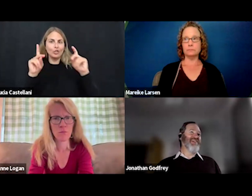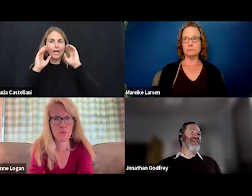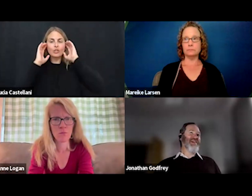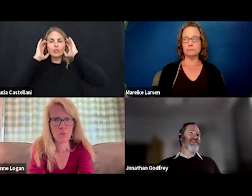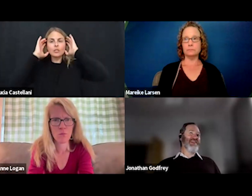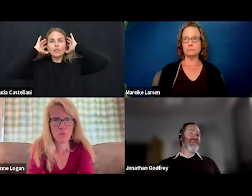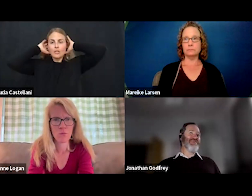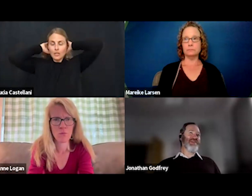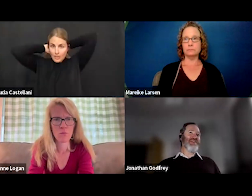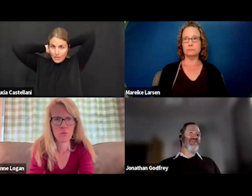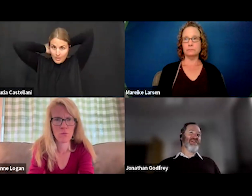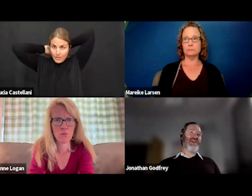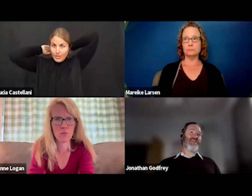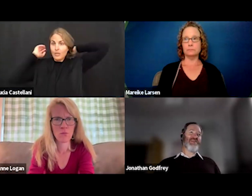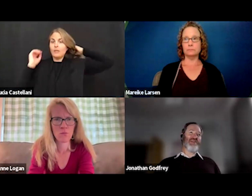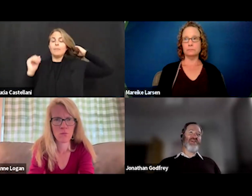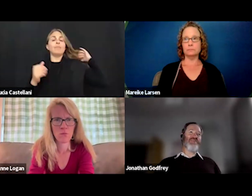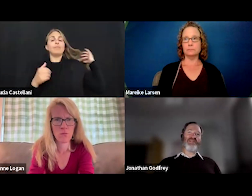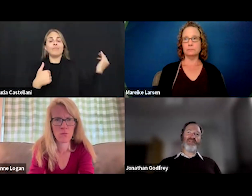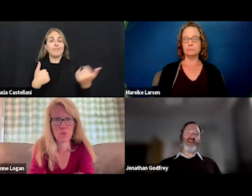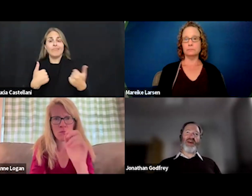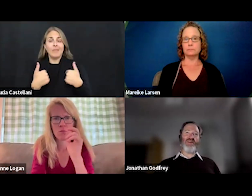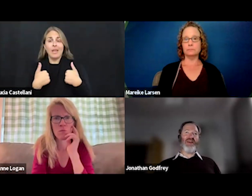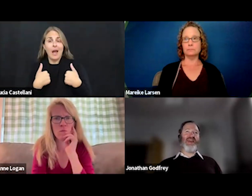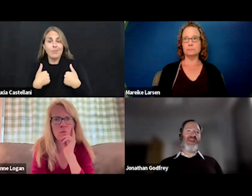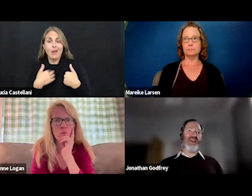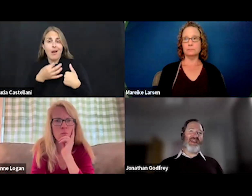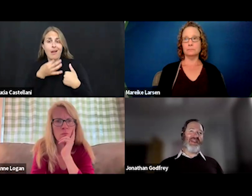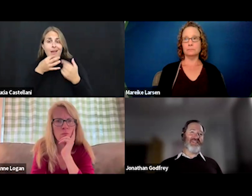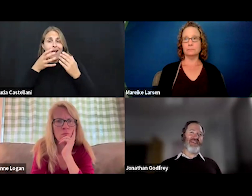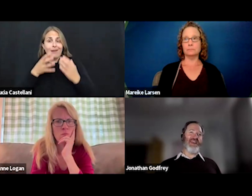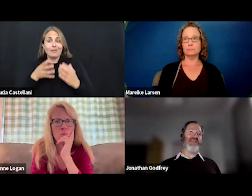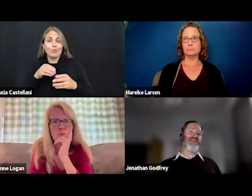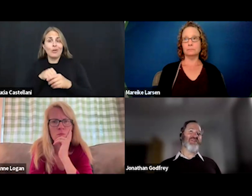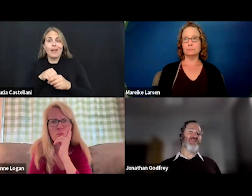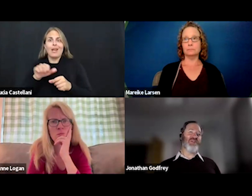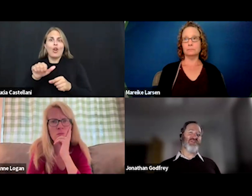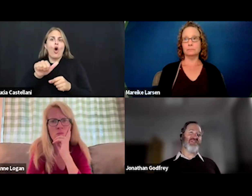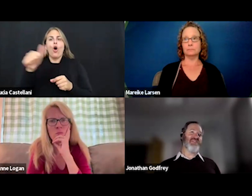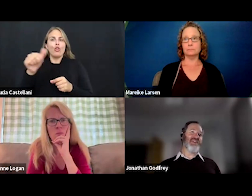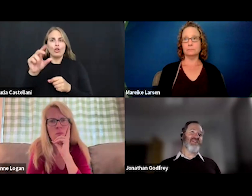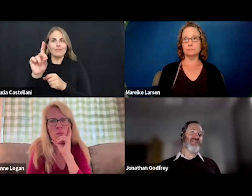I'm not an expert in every other impairment and every person's needs.